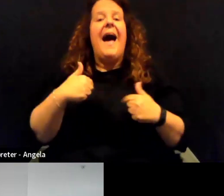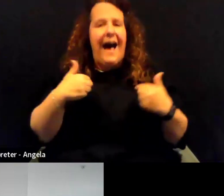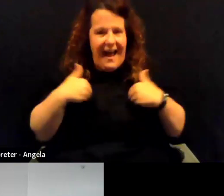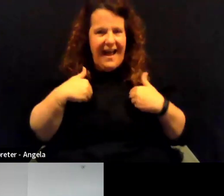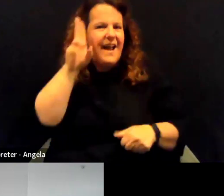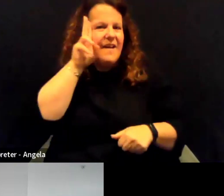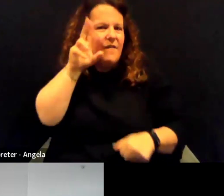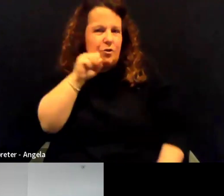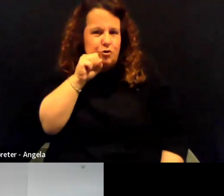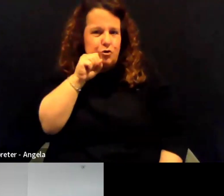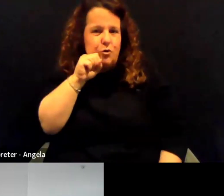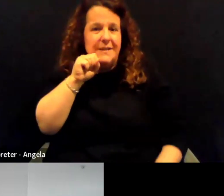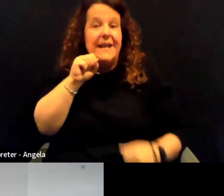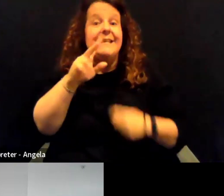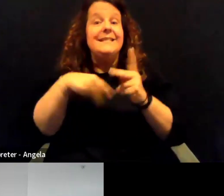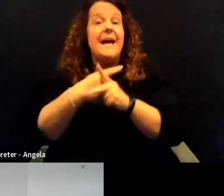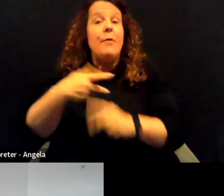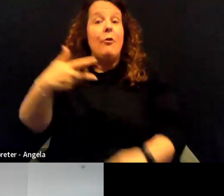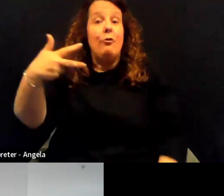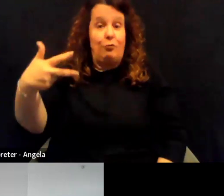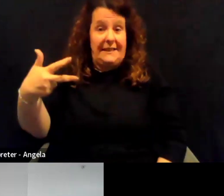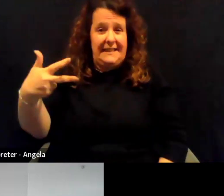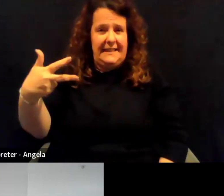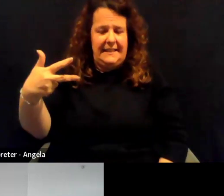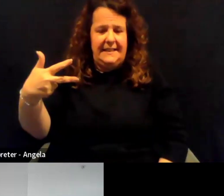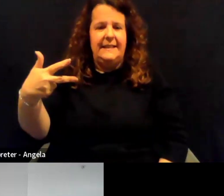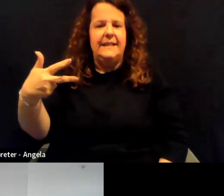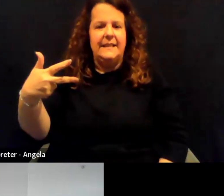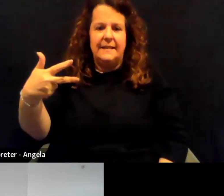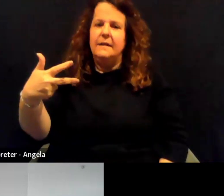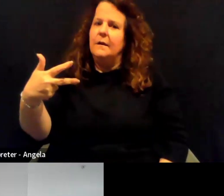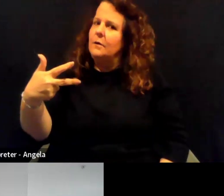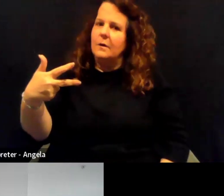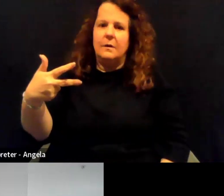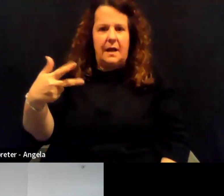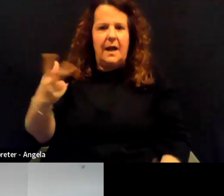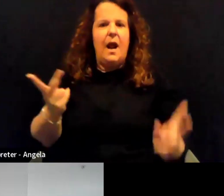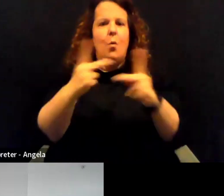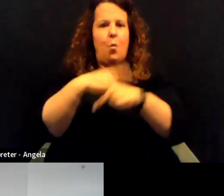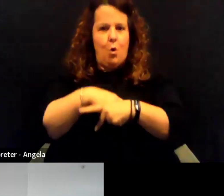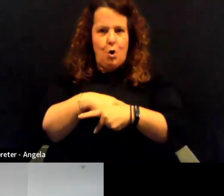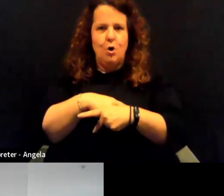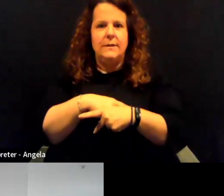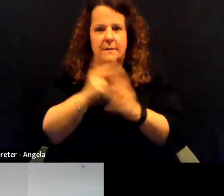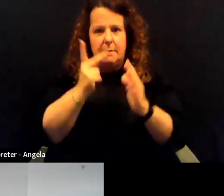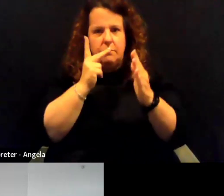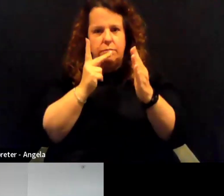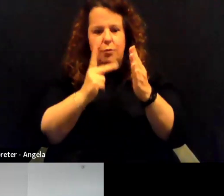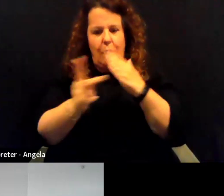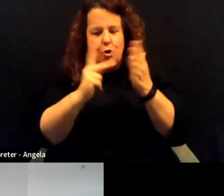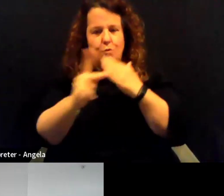type 3 and I had a much worse, , prognosis with the vision at 1st and in addition